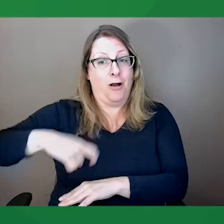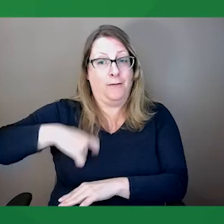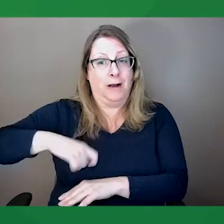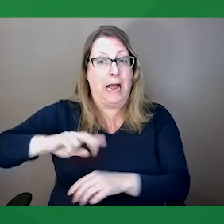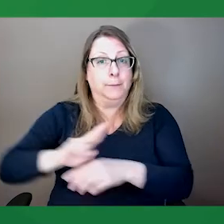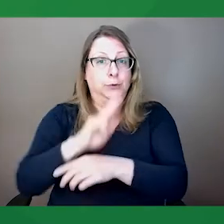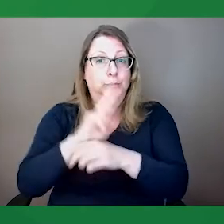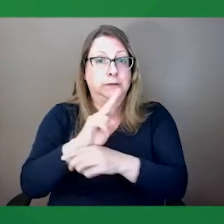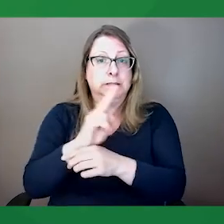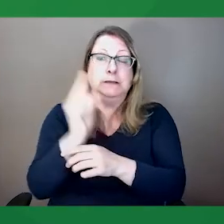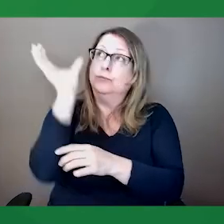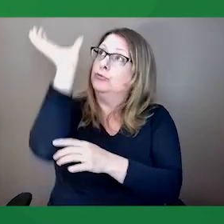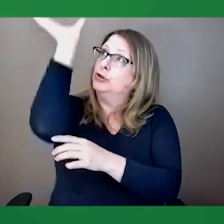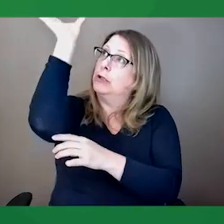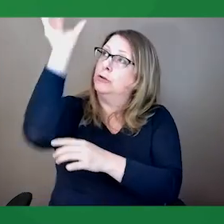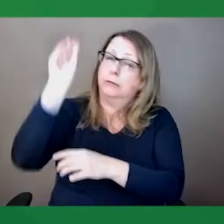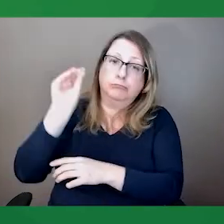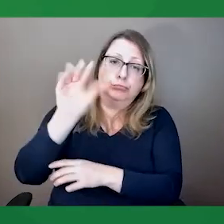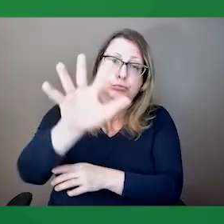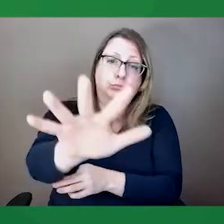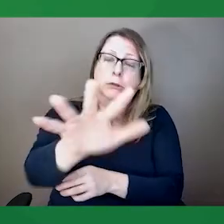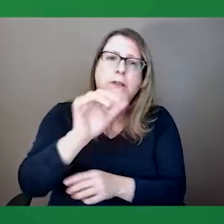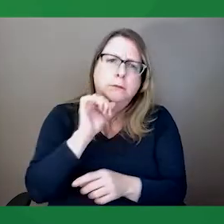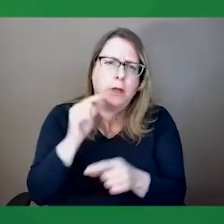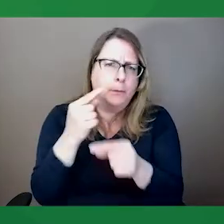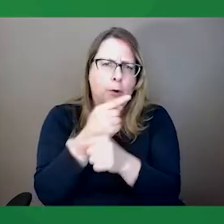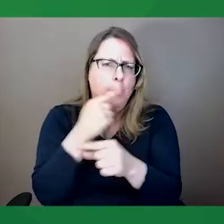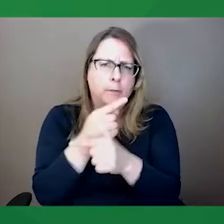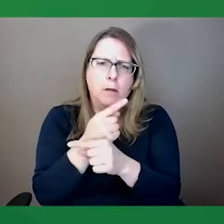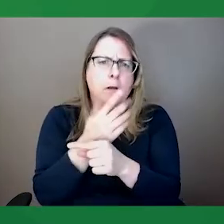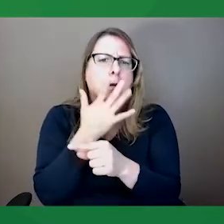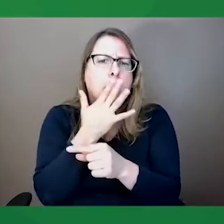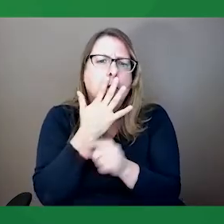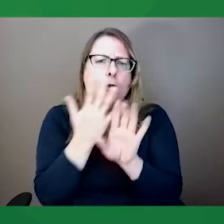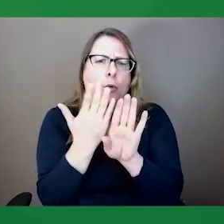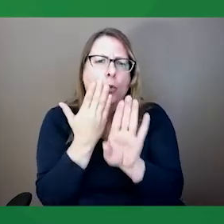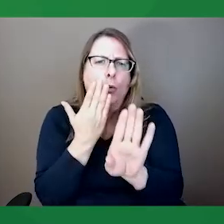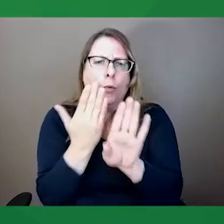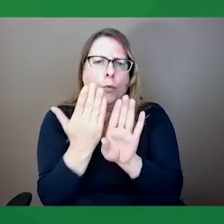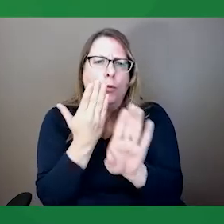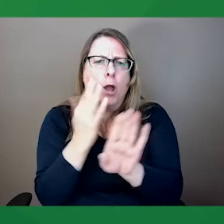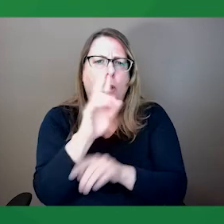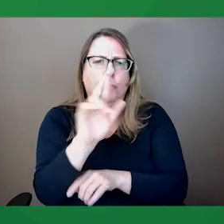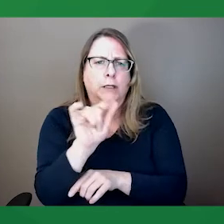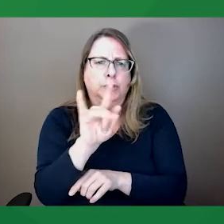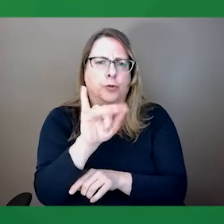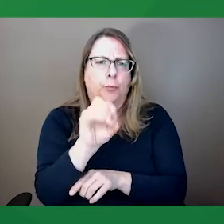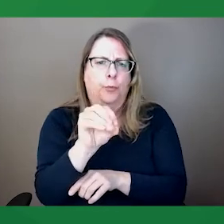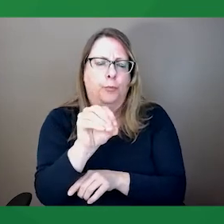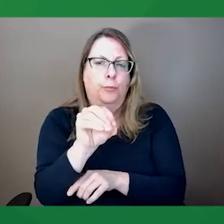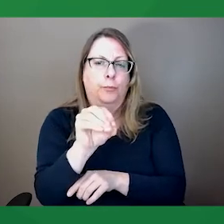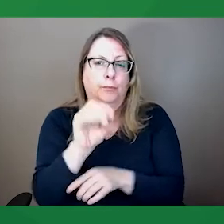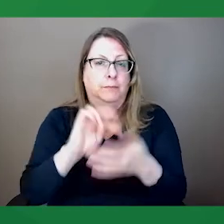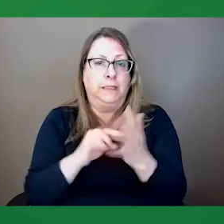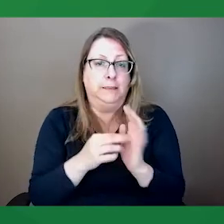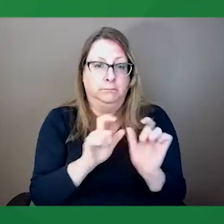in this conference as we're speaking right now, where I'm using a projector to a screen that doesn't have the proper color contrast ratio?